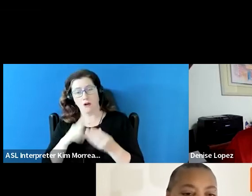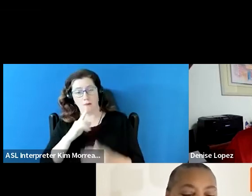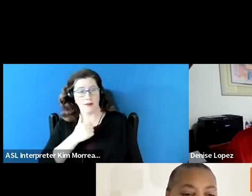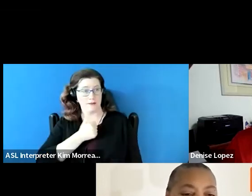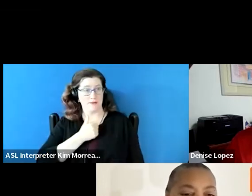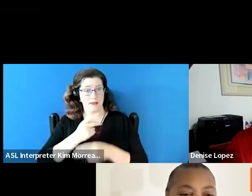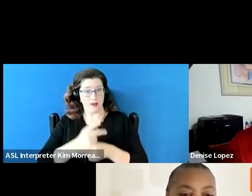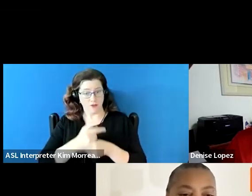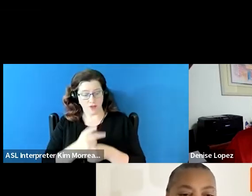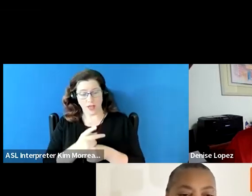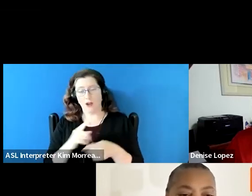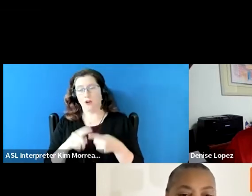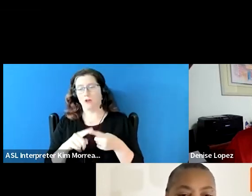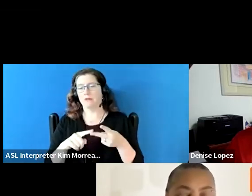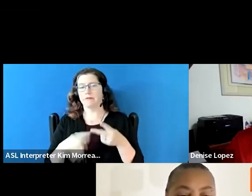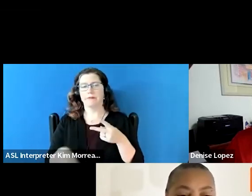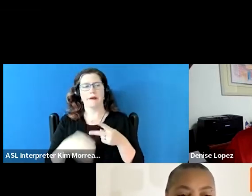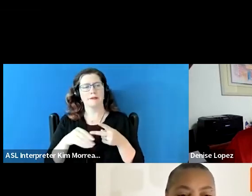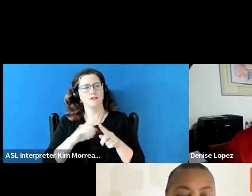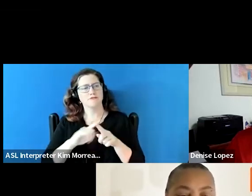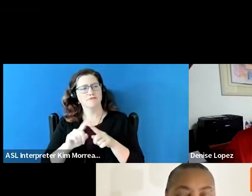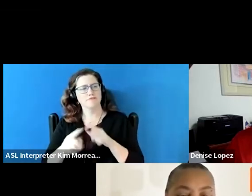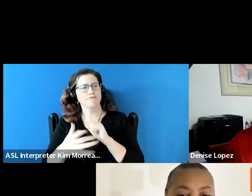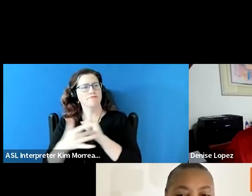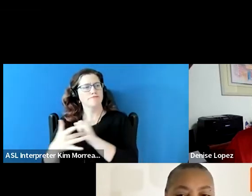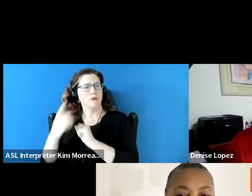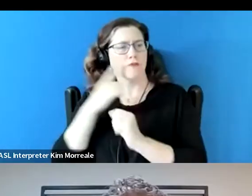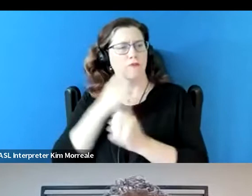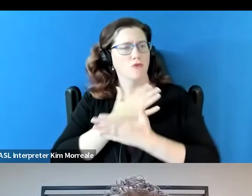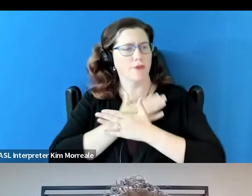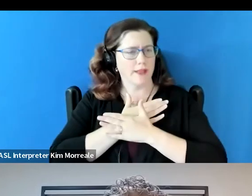in addition to different kinds of relaxation techniques or